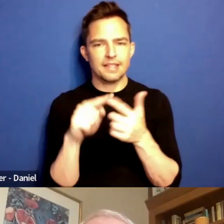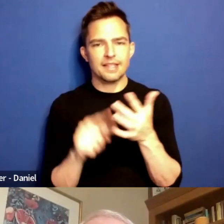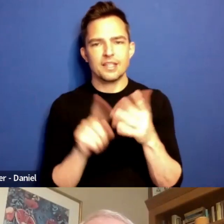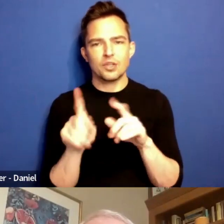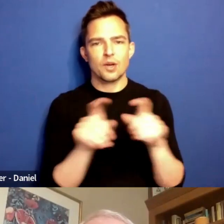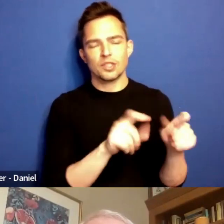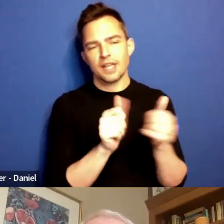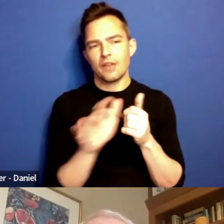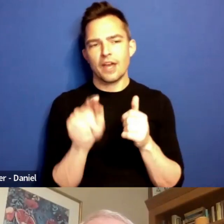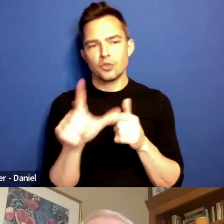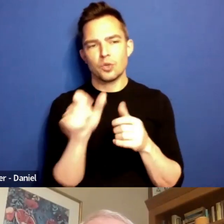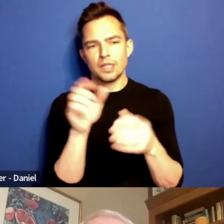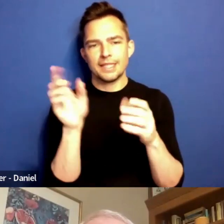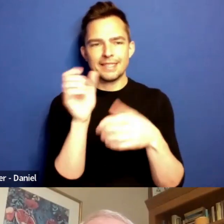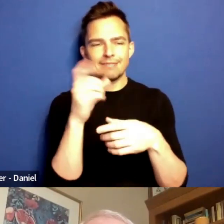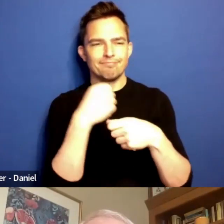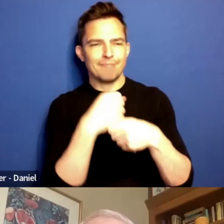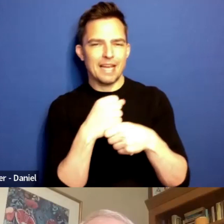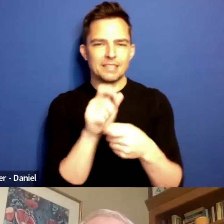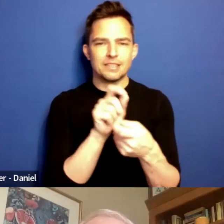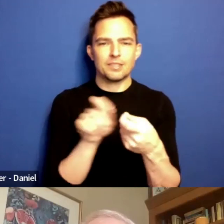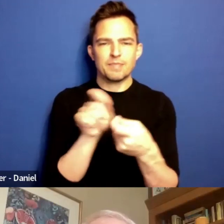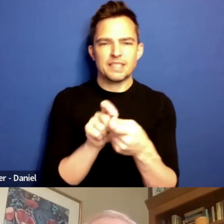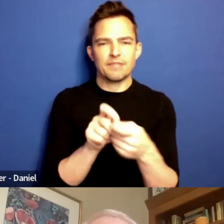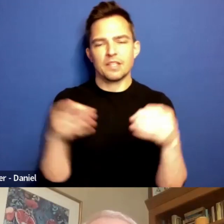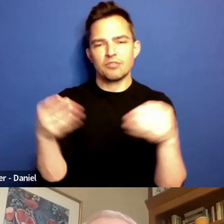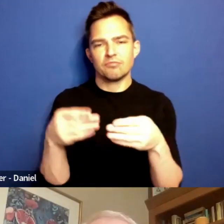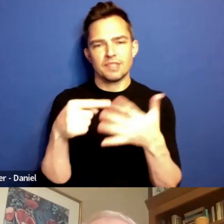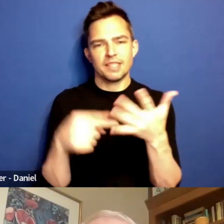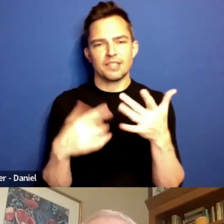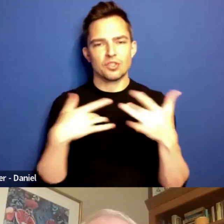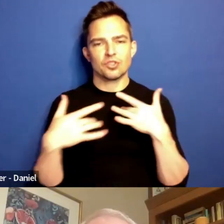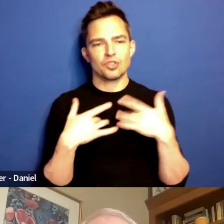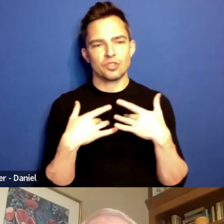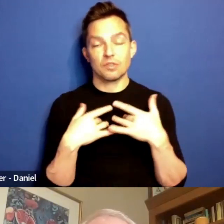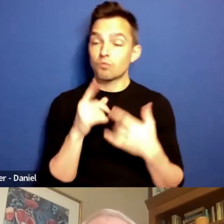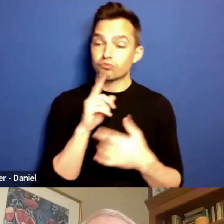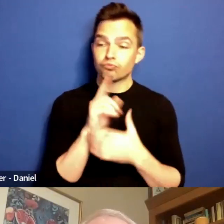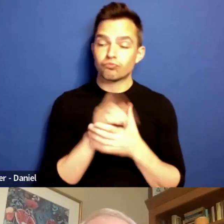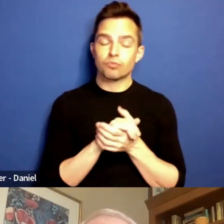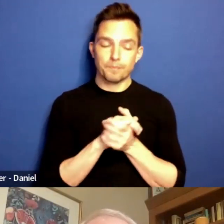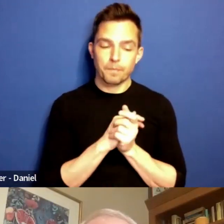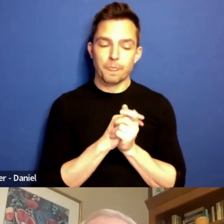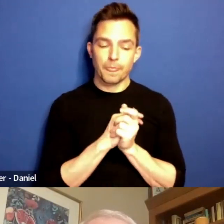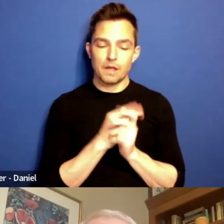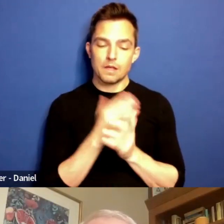designed specifically to address those concerns? John Corrigan: I'm sure and some may have recognized that this is